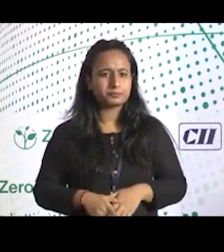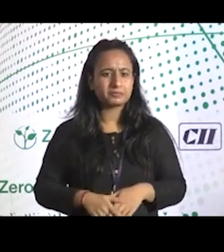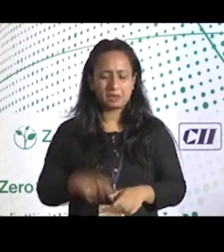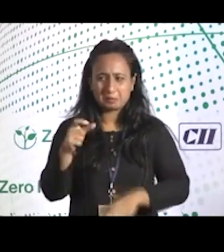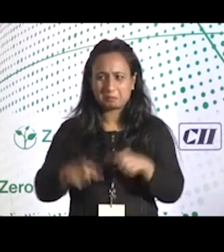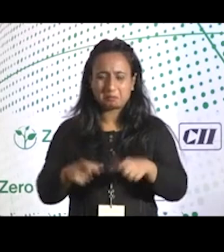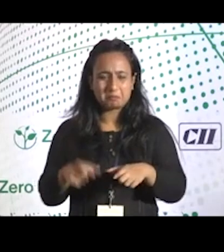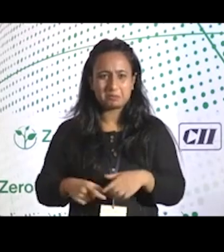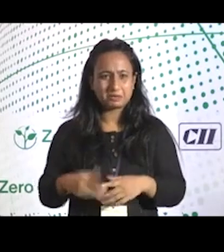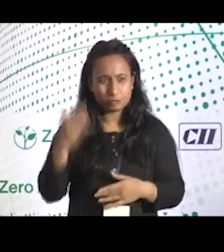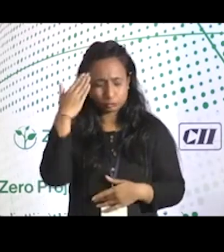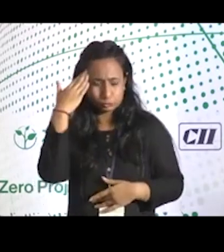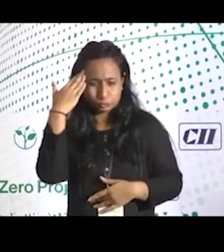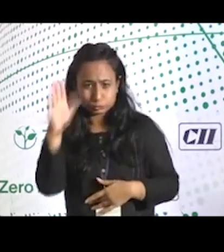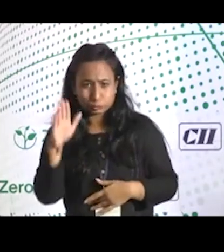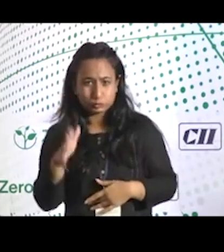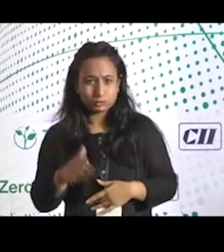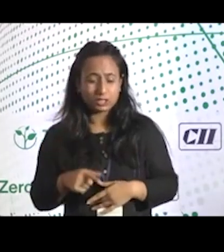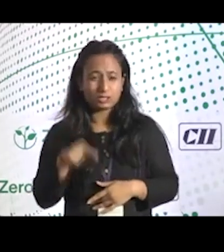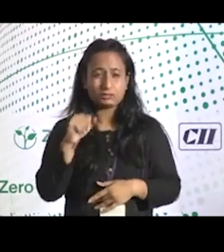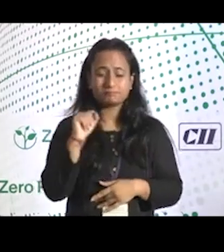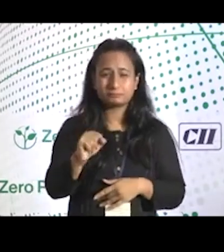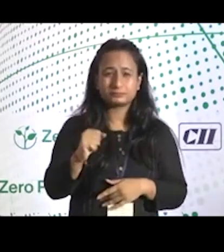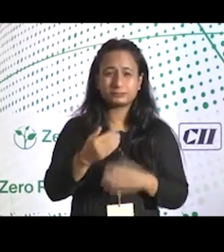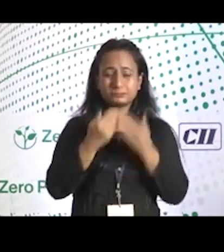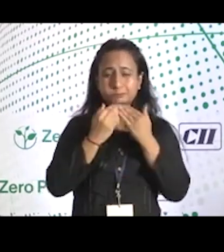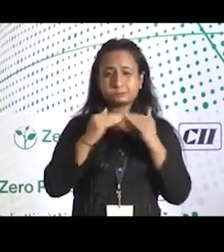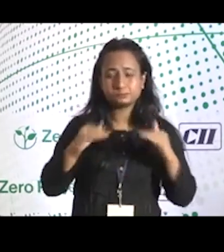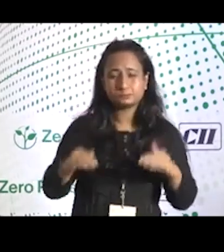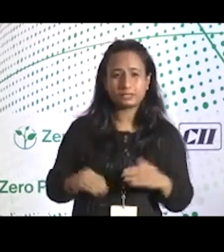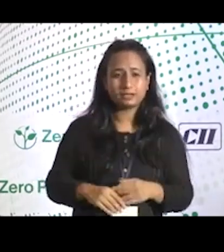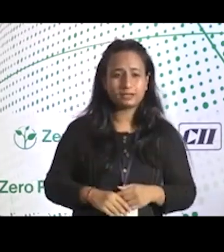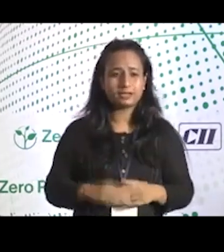if you are having a child with cerebral palsy visiting you, can you prescribe